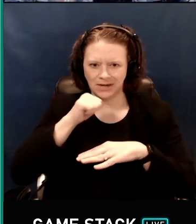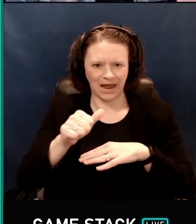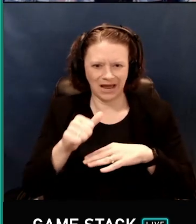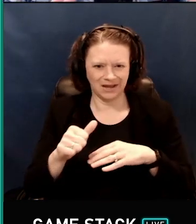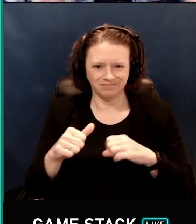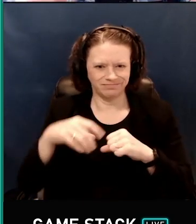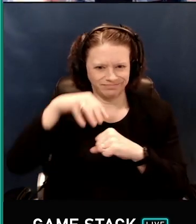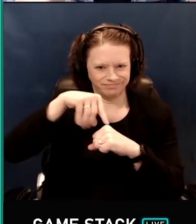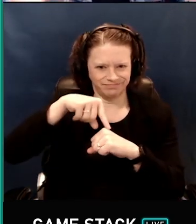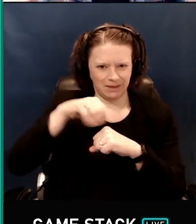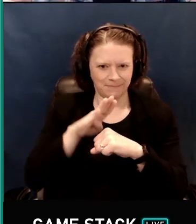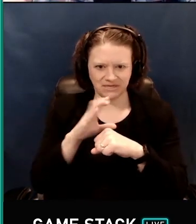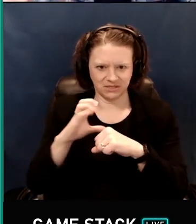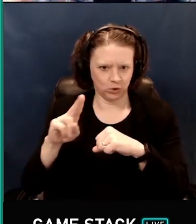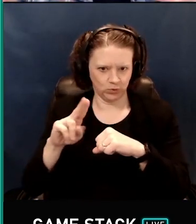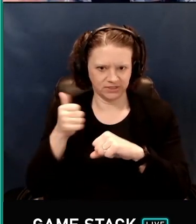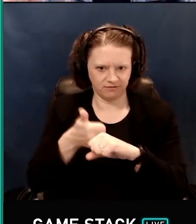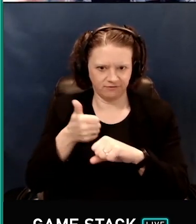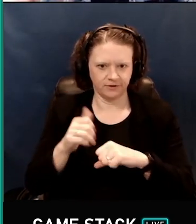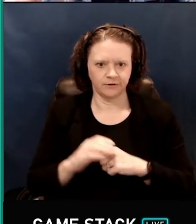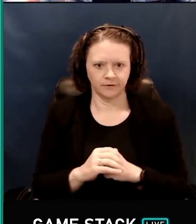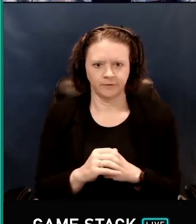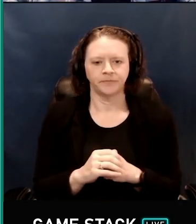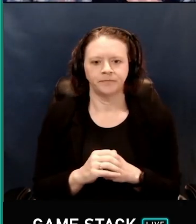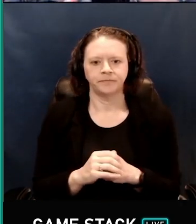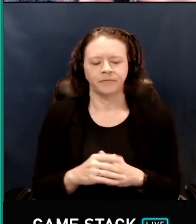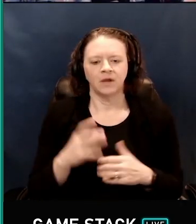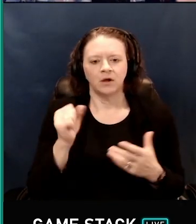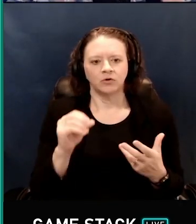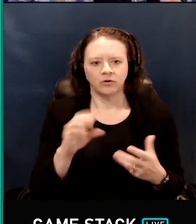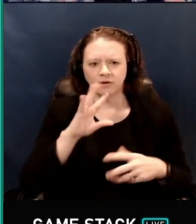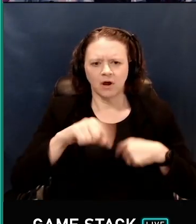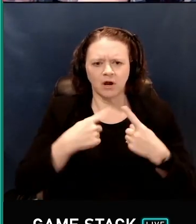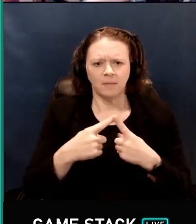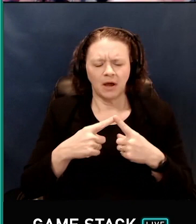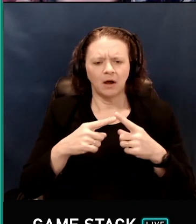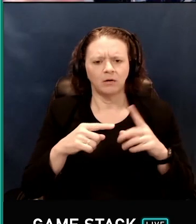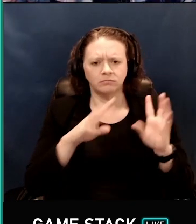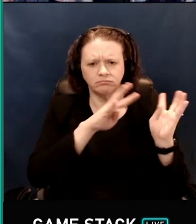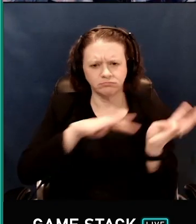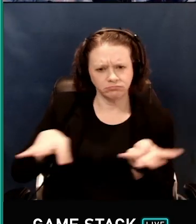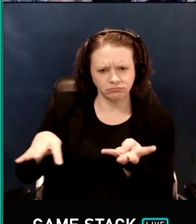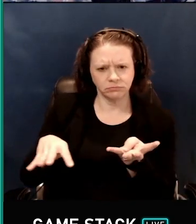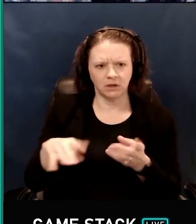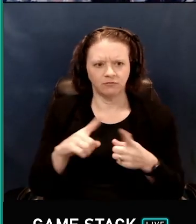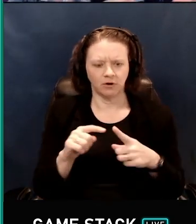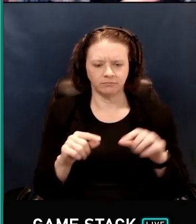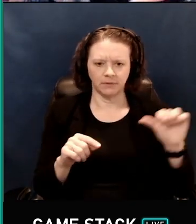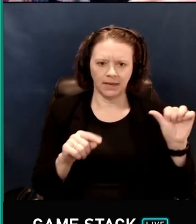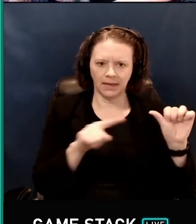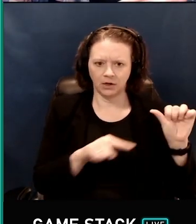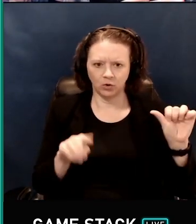So let's take a look at the flow of the GPU assets today. You know, what does it look like from point A to point B to point C?